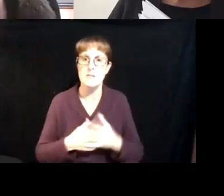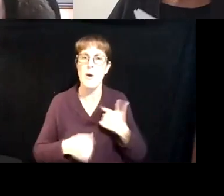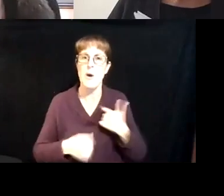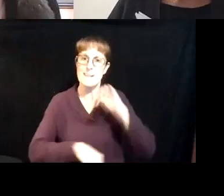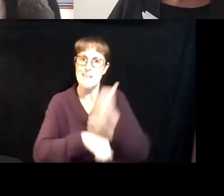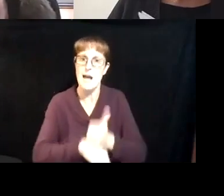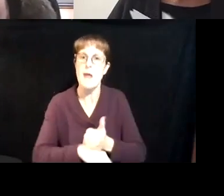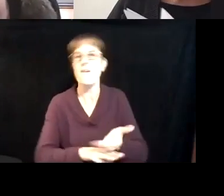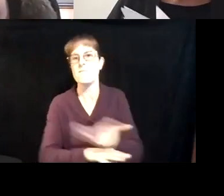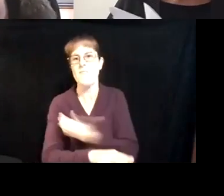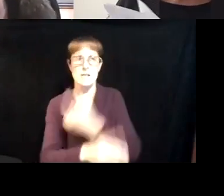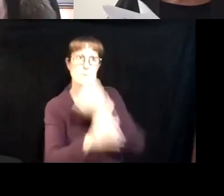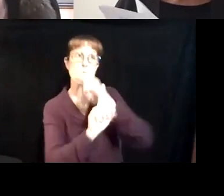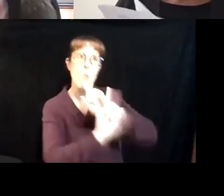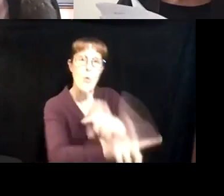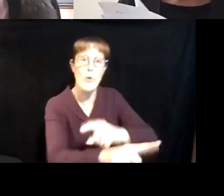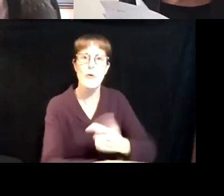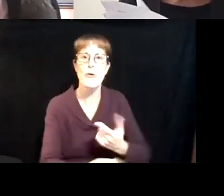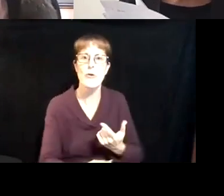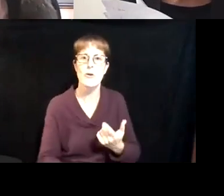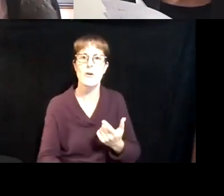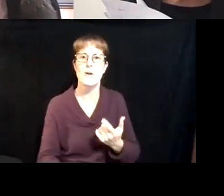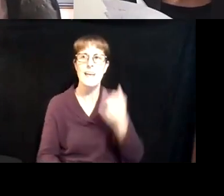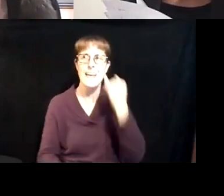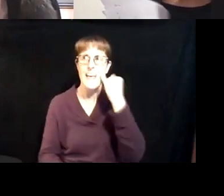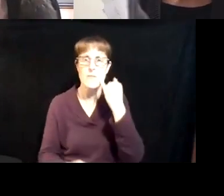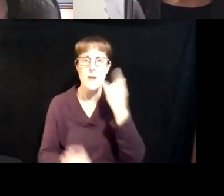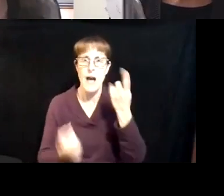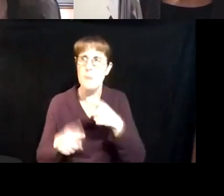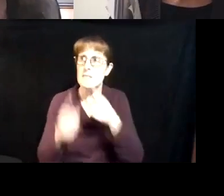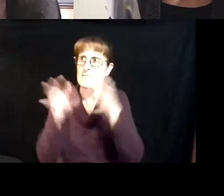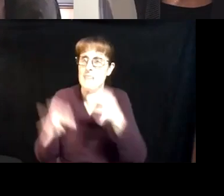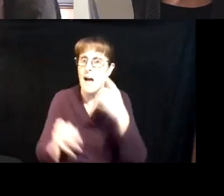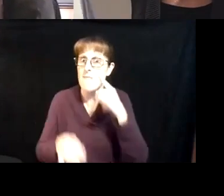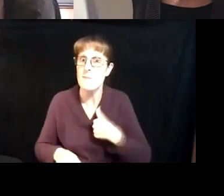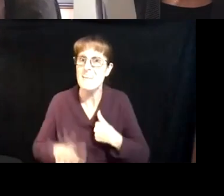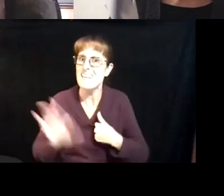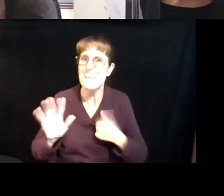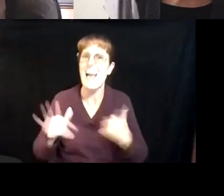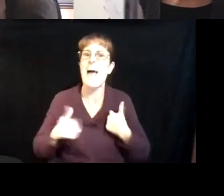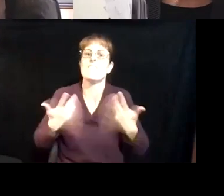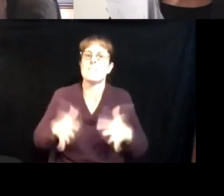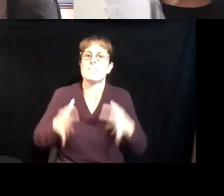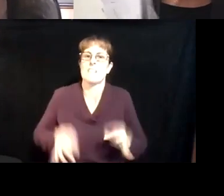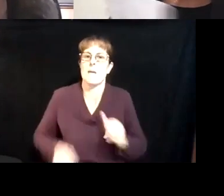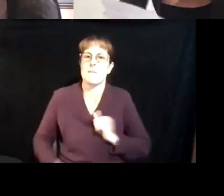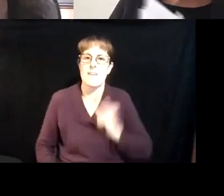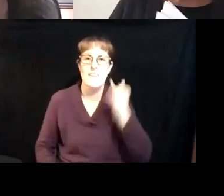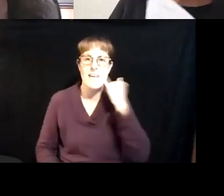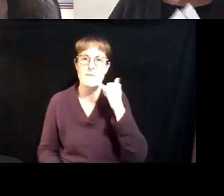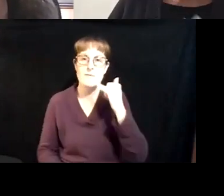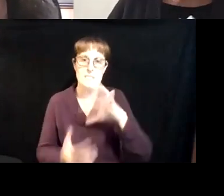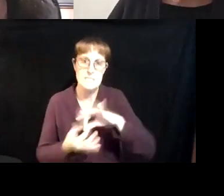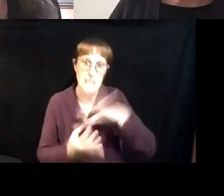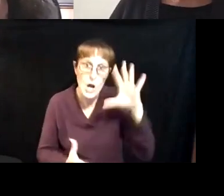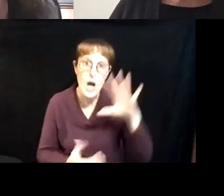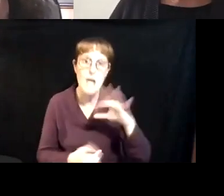It's not just, you lack insight, you're psychotic, you're crazy. What are you? You shouldn't be listened to.